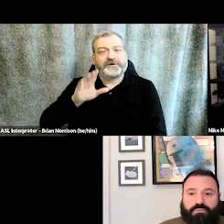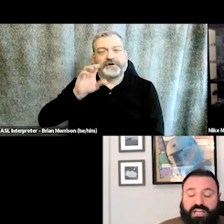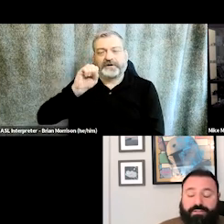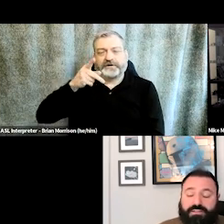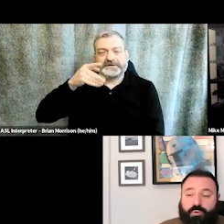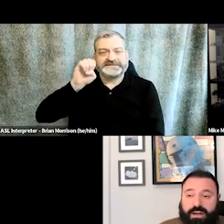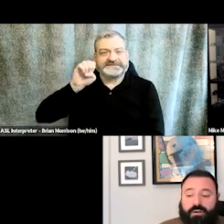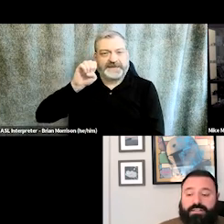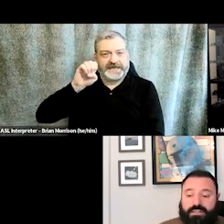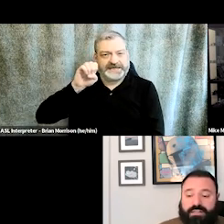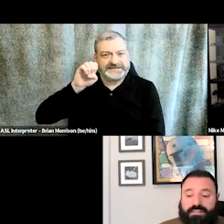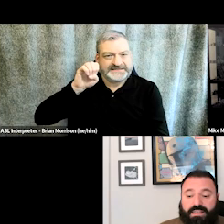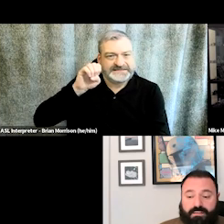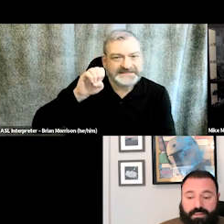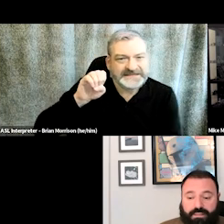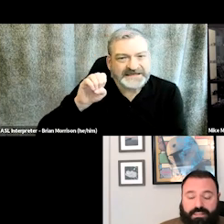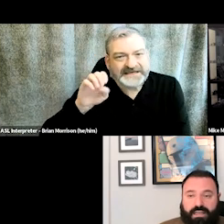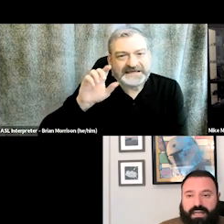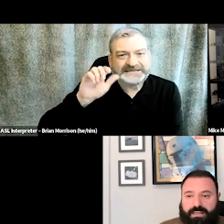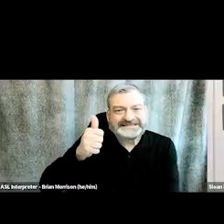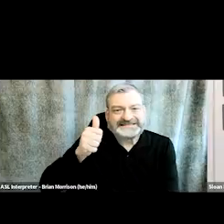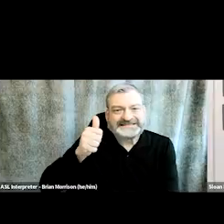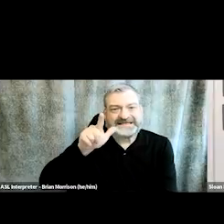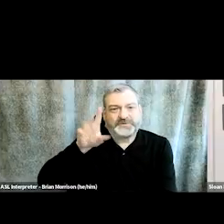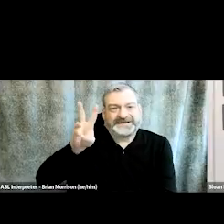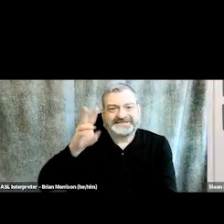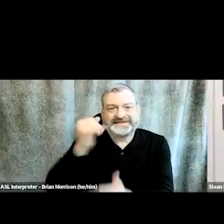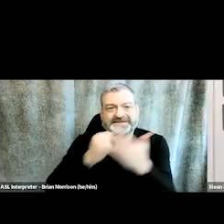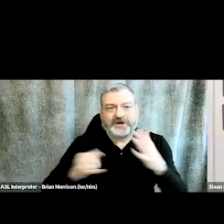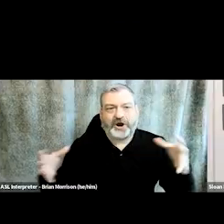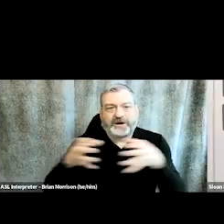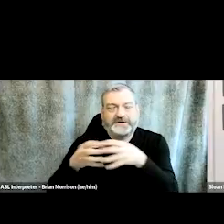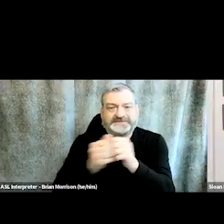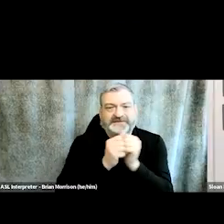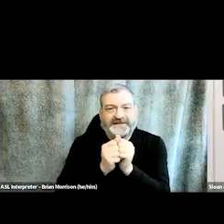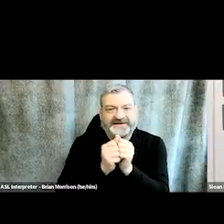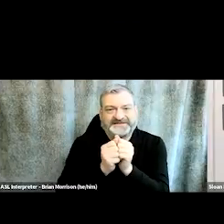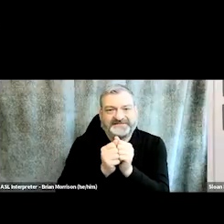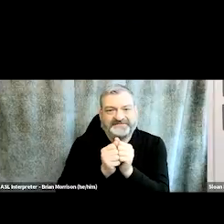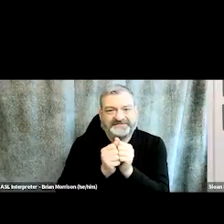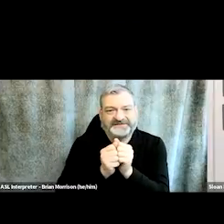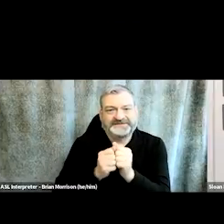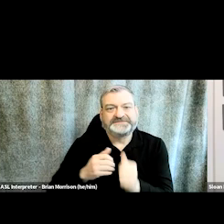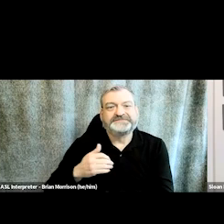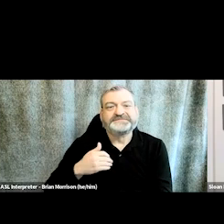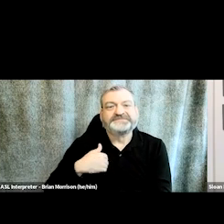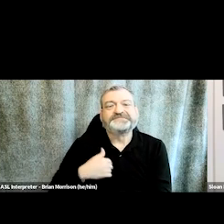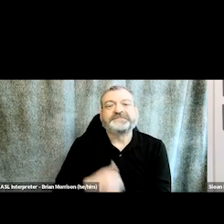Jeff has prioritized accessibility and inclusive design as the largest part of his career.